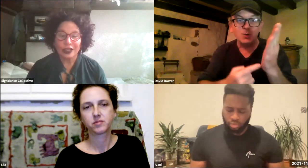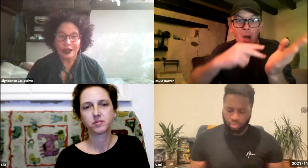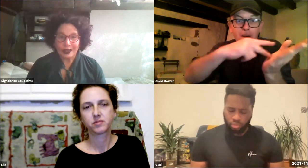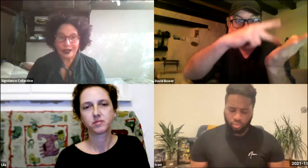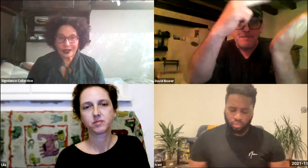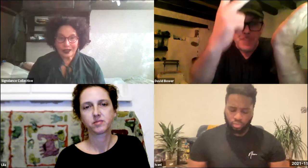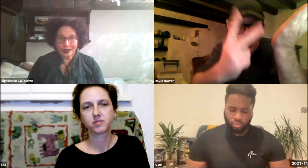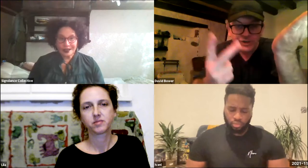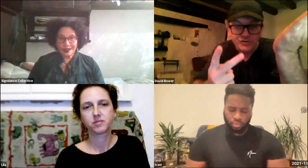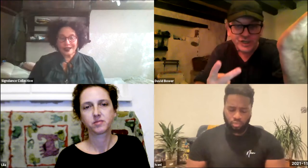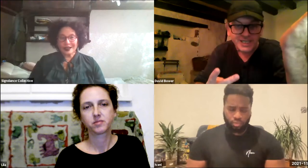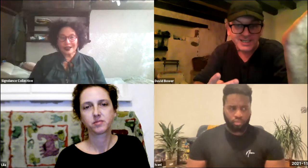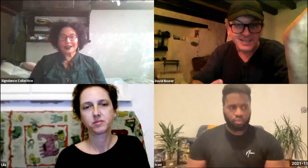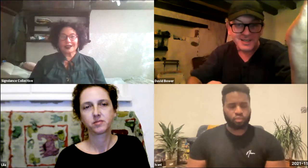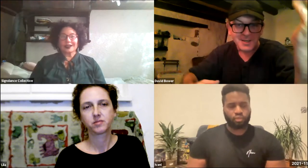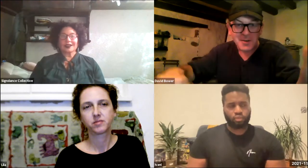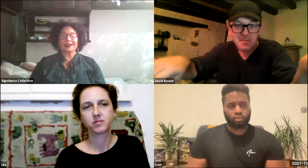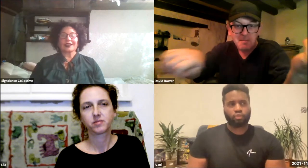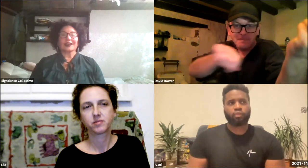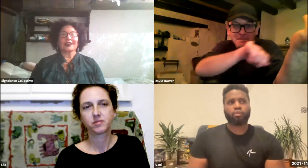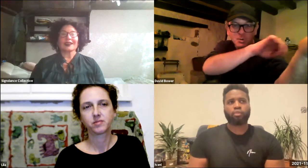Anna are related?